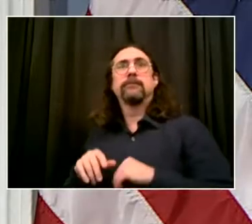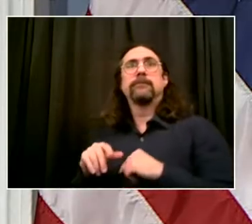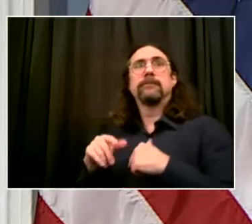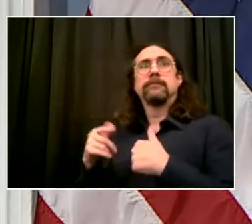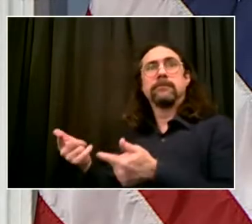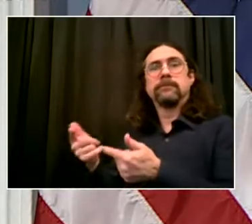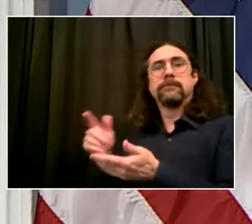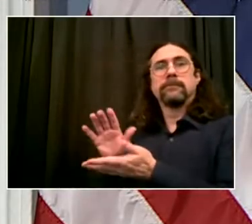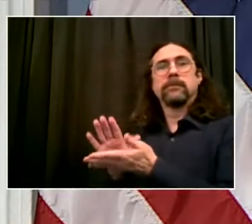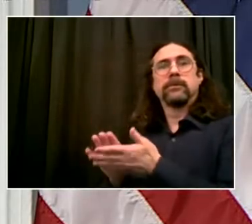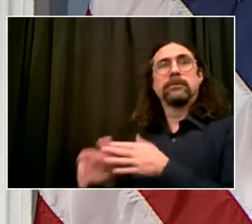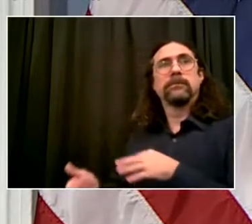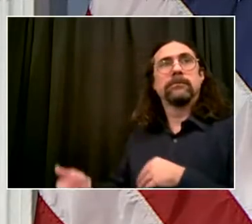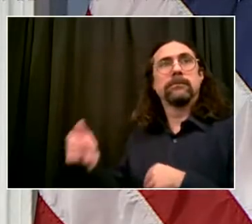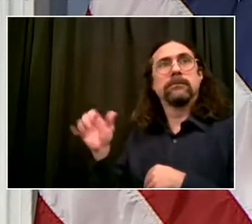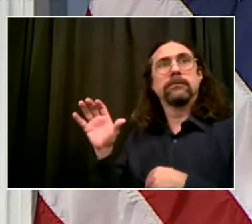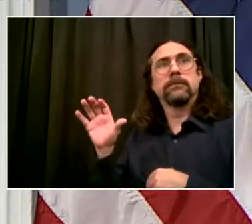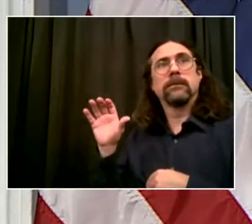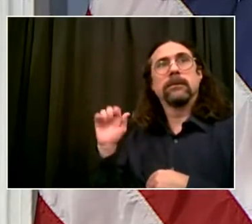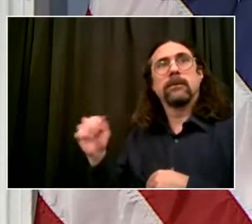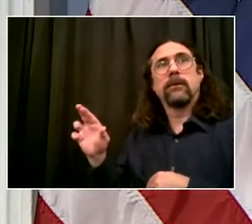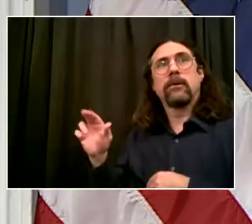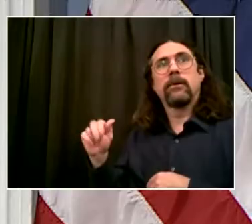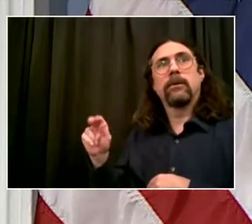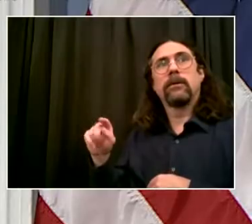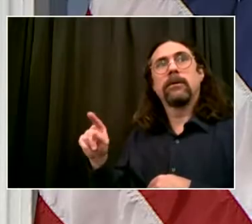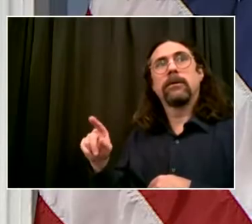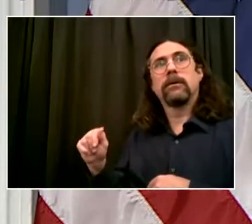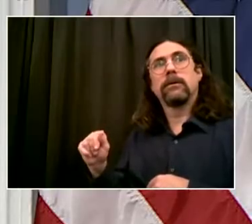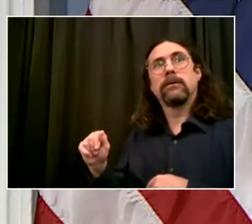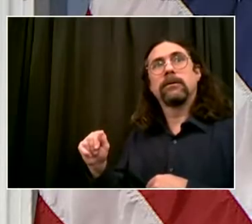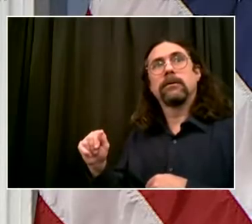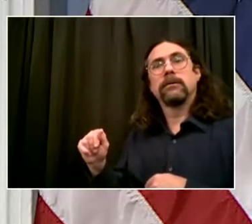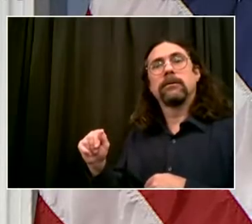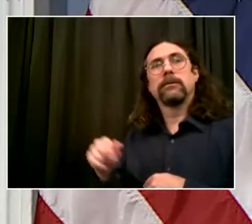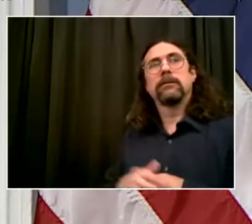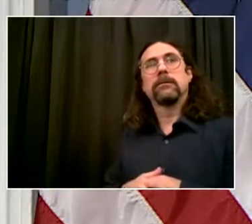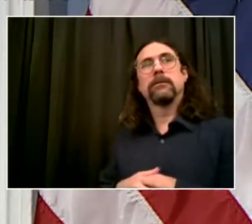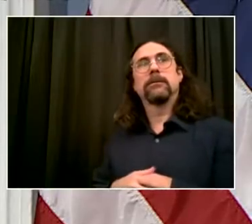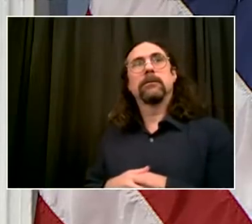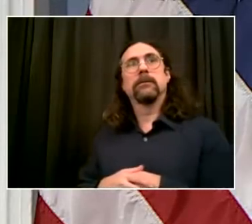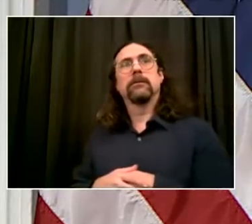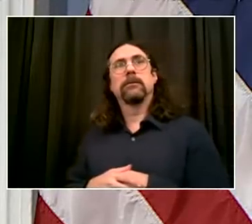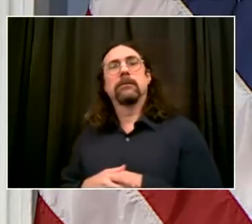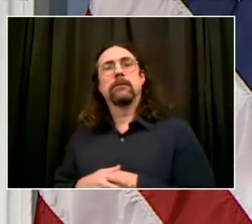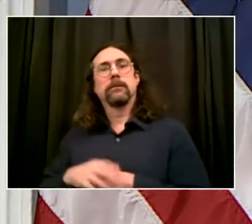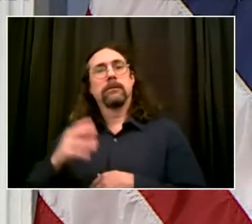ACADEMICS AND TRAUMA ARE E O TW SIDES OF THE SAMAME COIIN. IN THE EXAMPLE I GAVE ABOUT TRAUMA IT WAS TRULY ABOUT THE